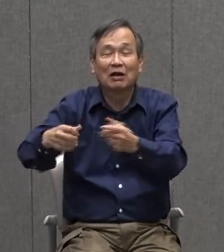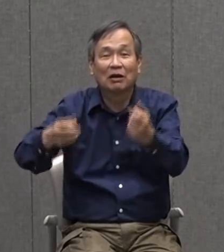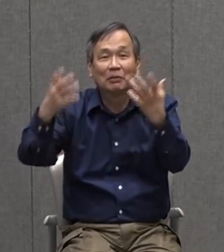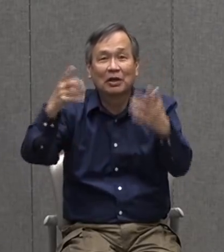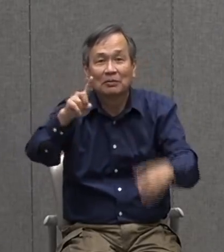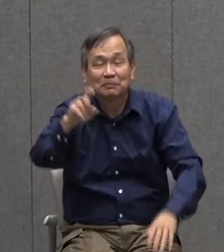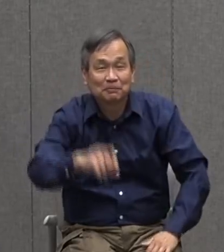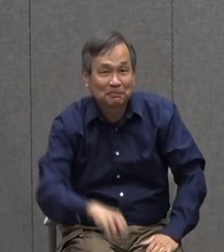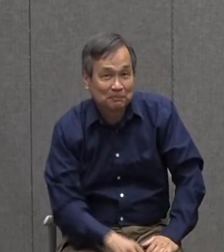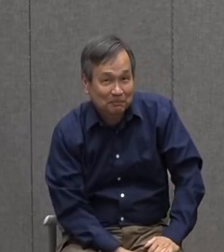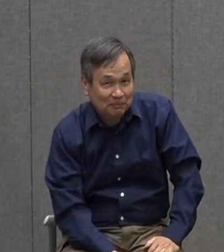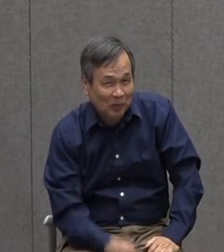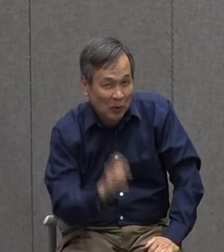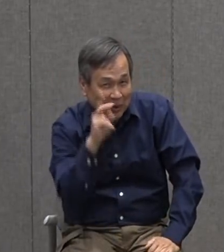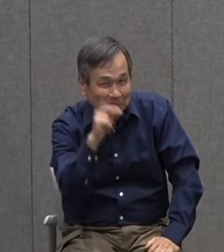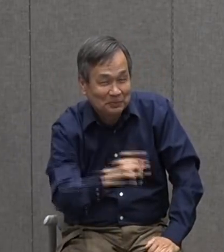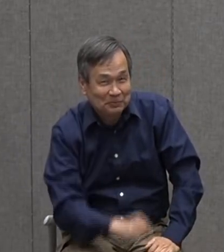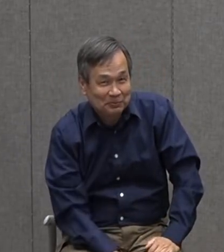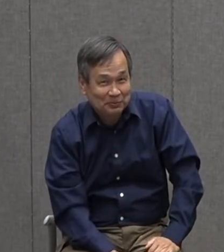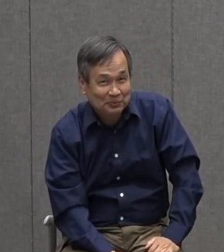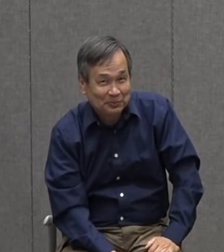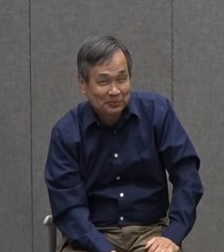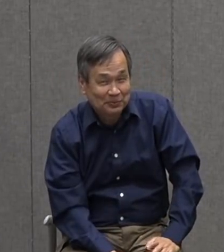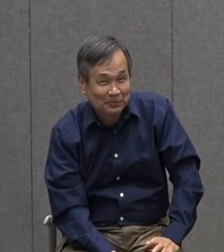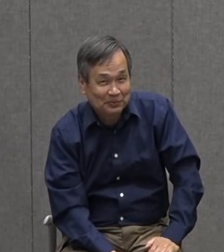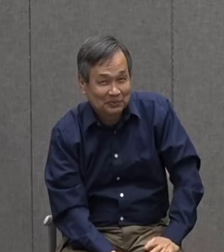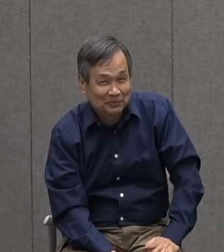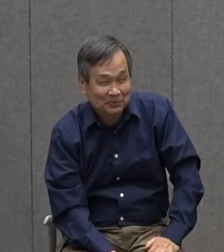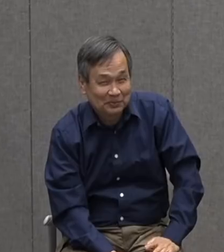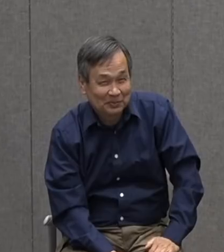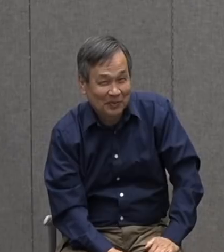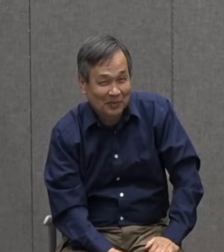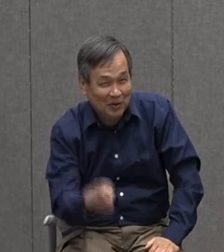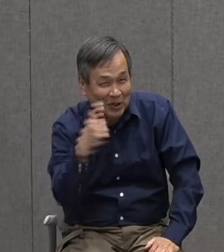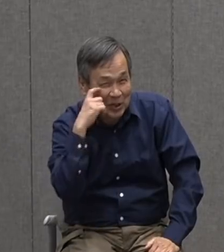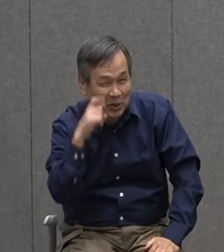Okay, so what do you notice now?